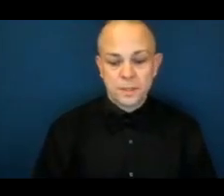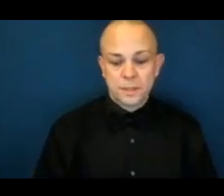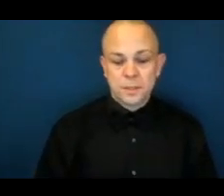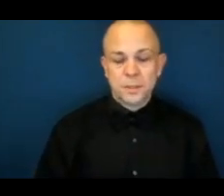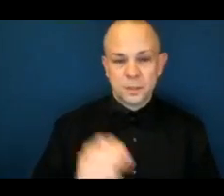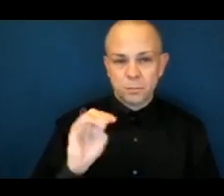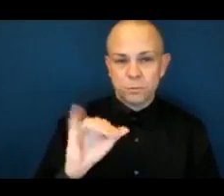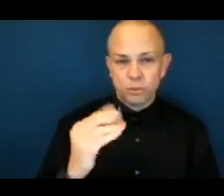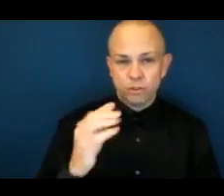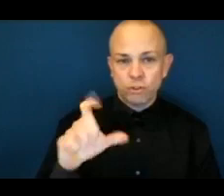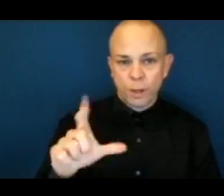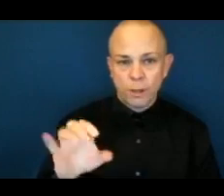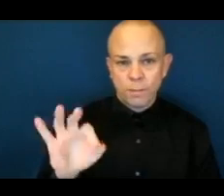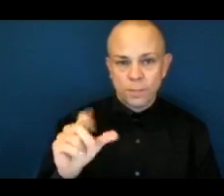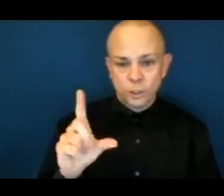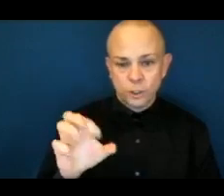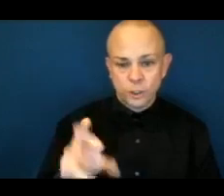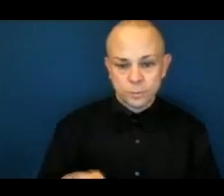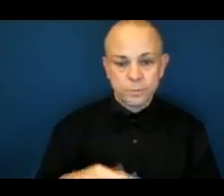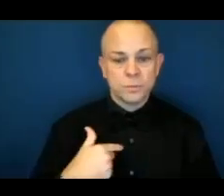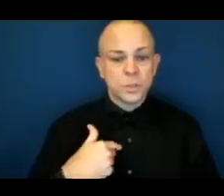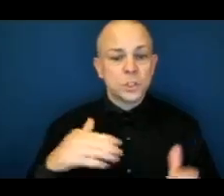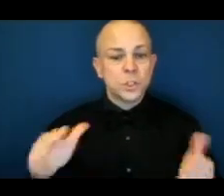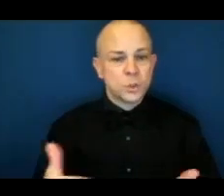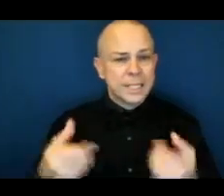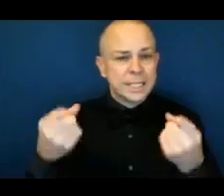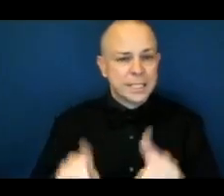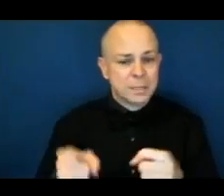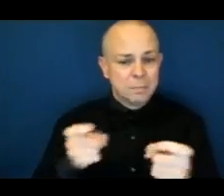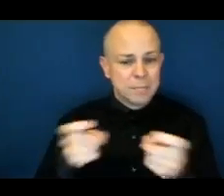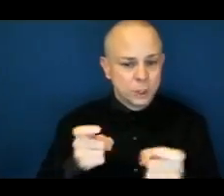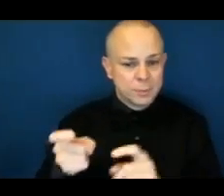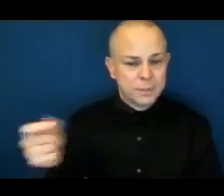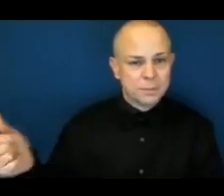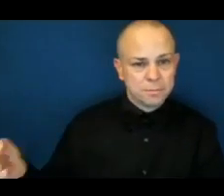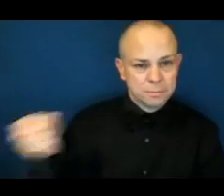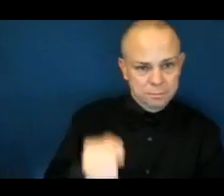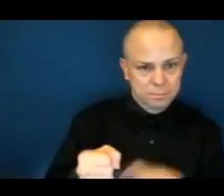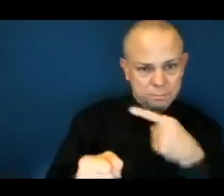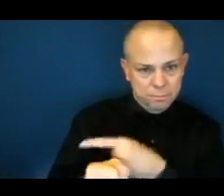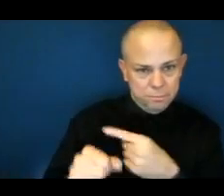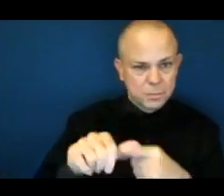incident commander for the southwest area incident management team Alan Sinclair